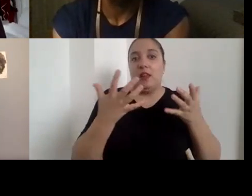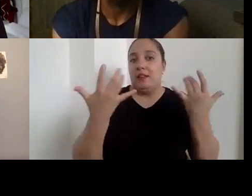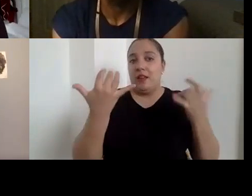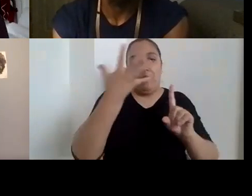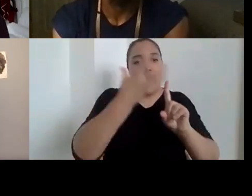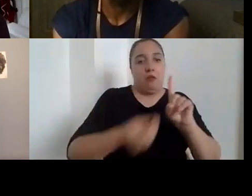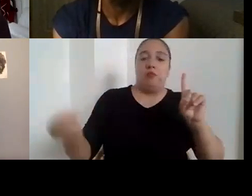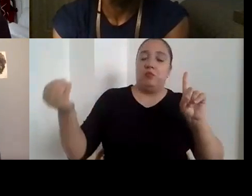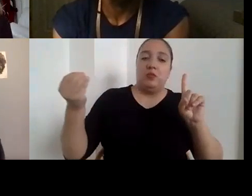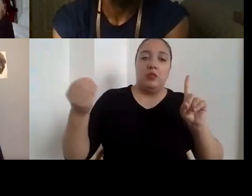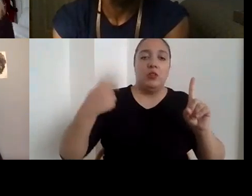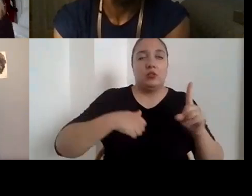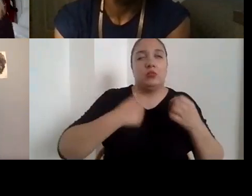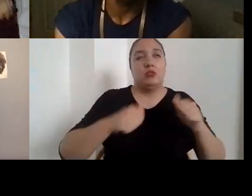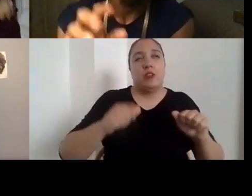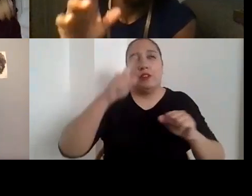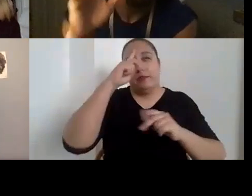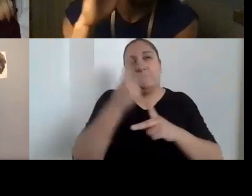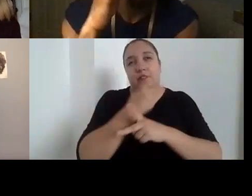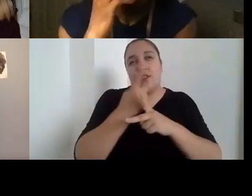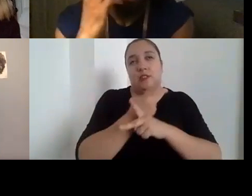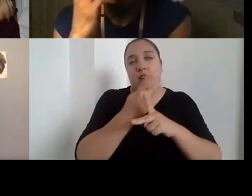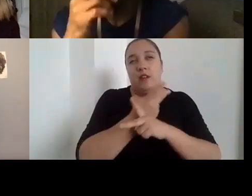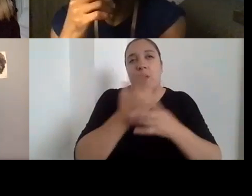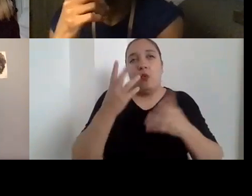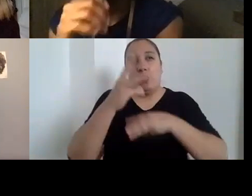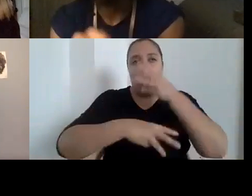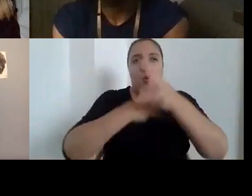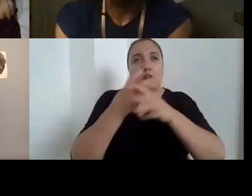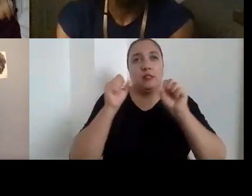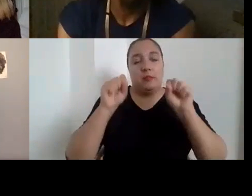world could be. I know we're coming close on time so I feel like I want